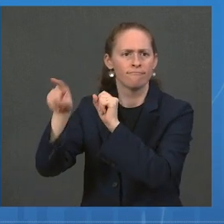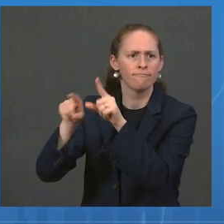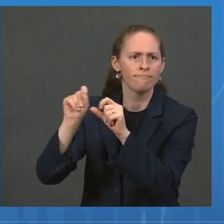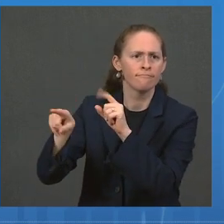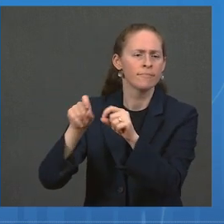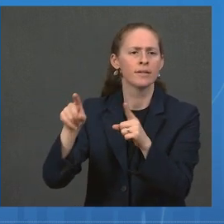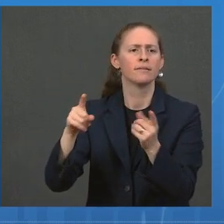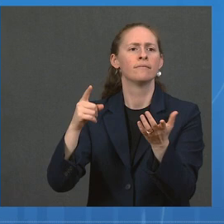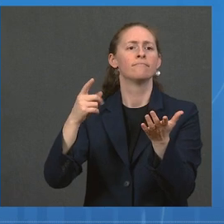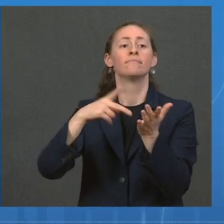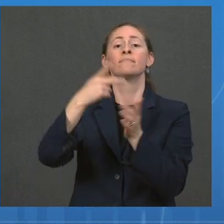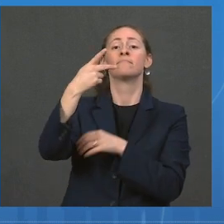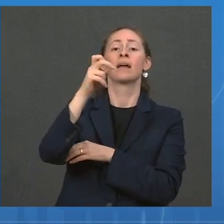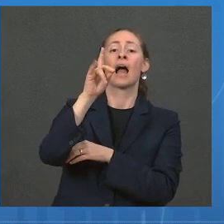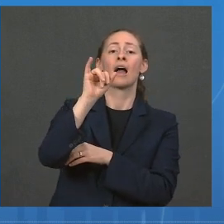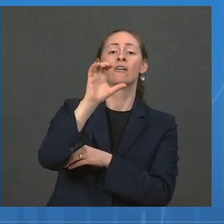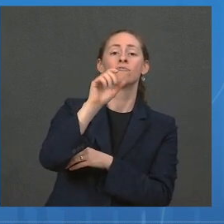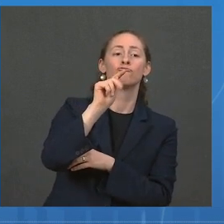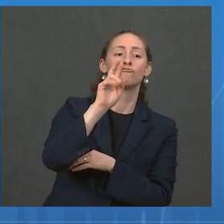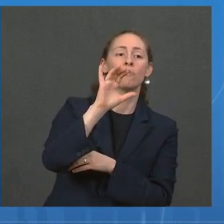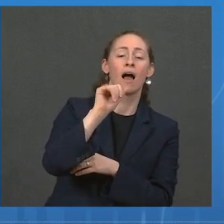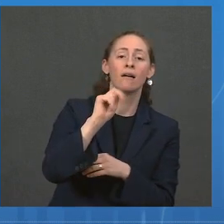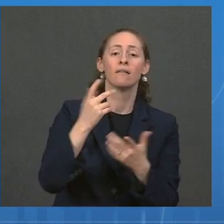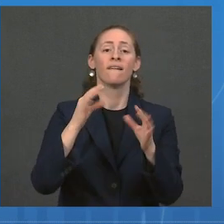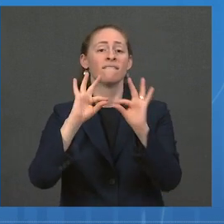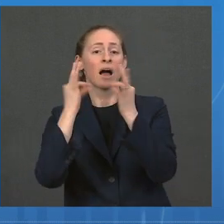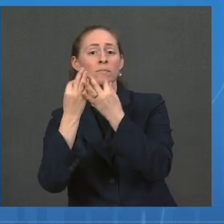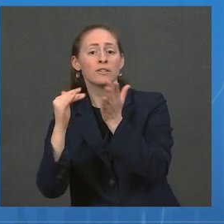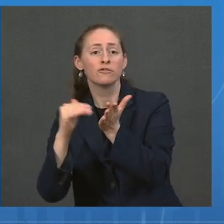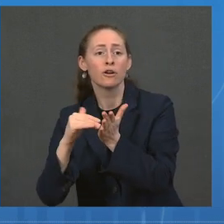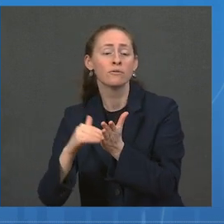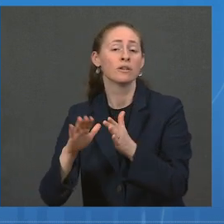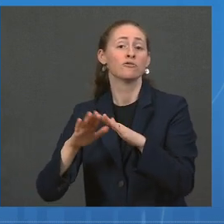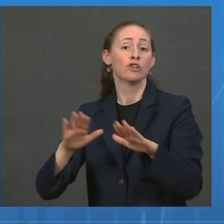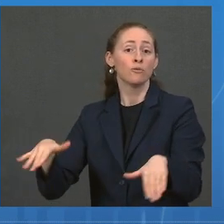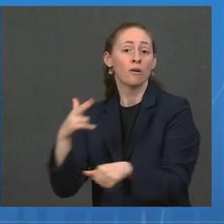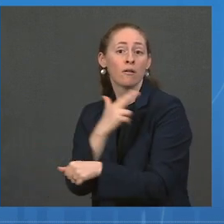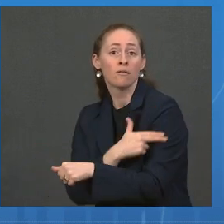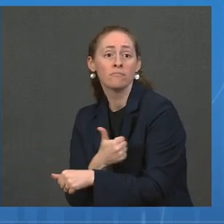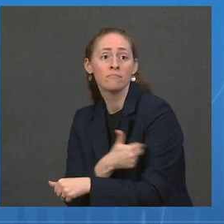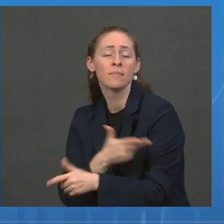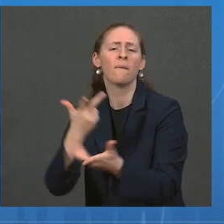family doctors, children's hospitals, pharmacies, and community and rural health centers.